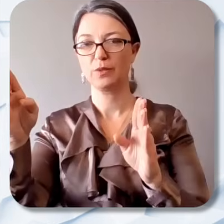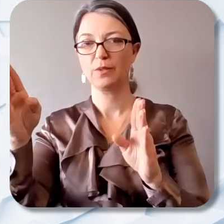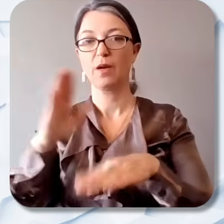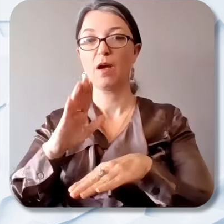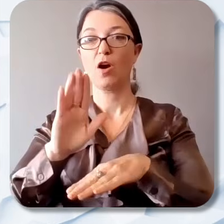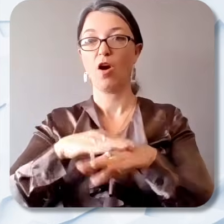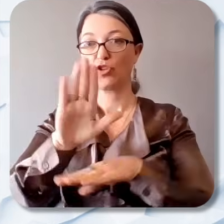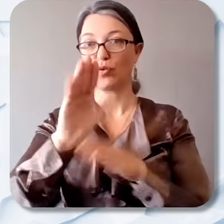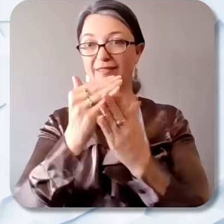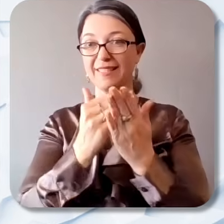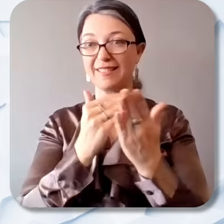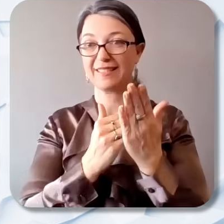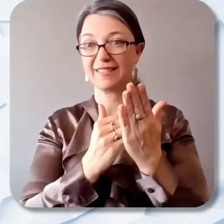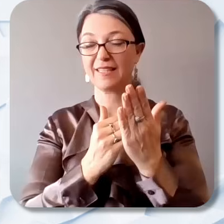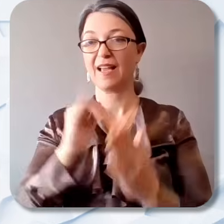you will not receive students who have IFSPs.